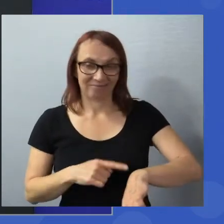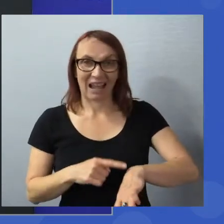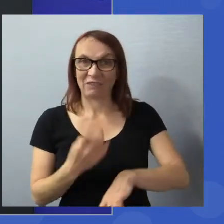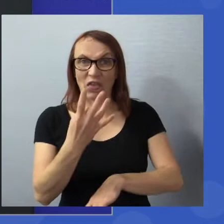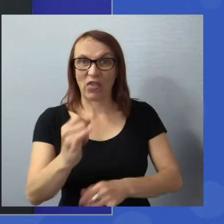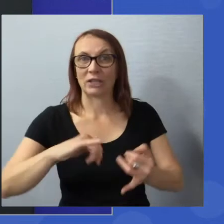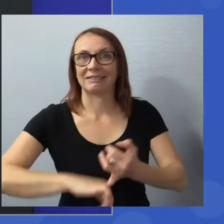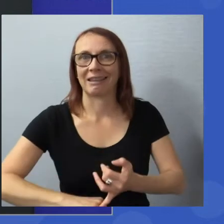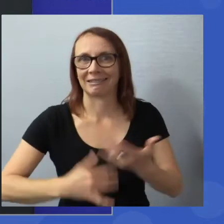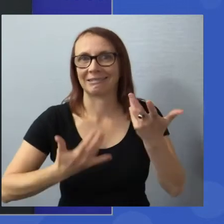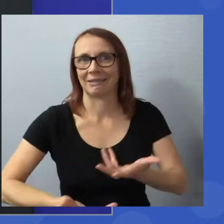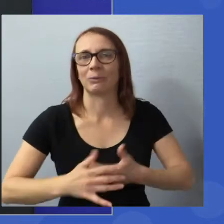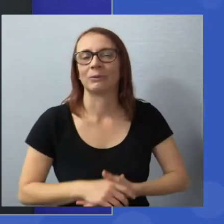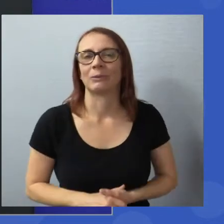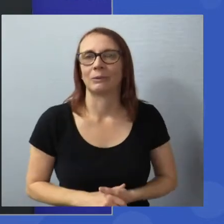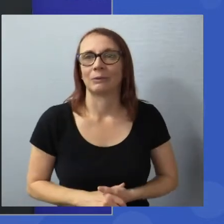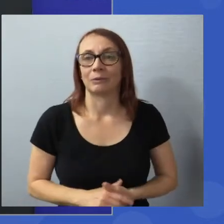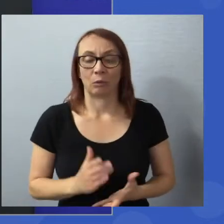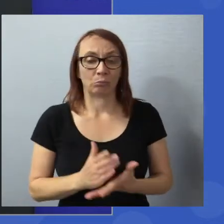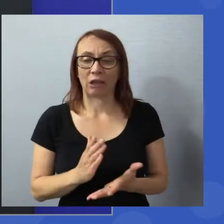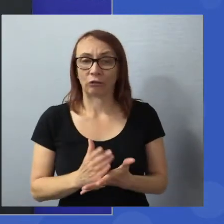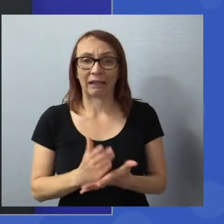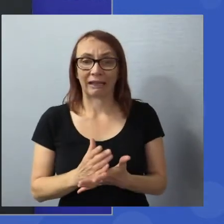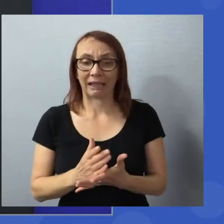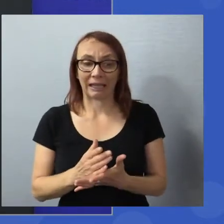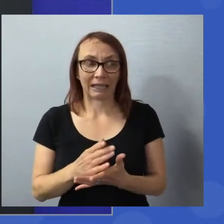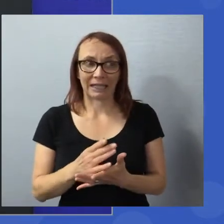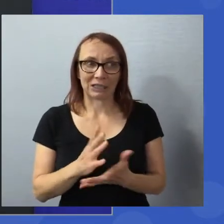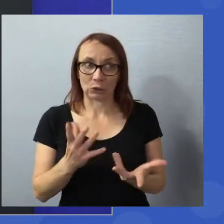less than 30 seconds all of that is just to say that you've paid big important